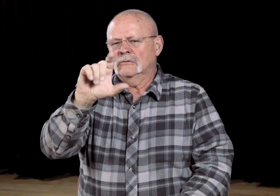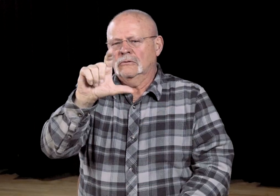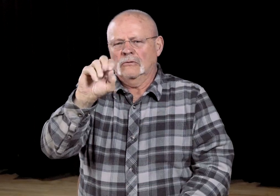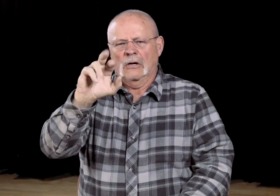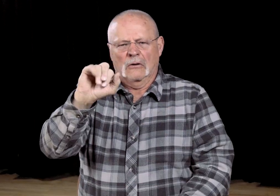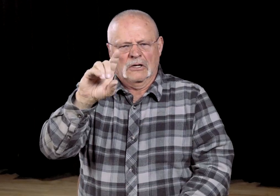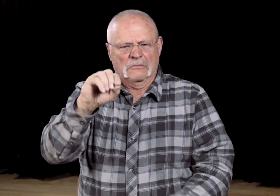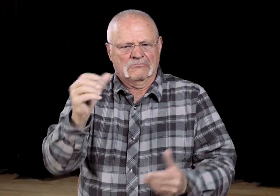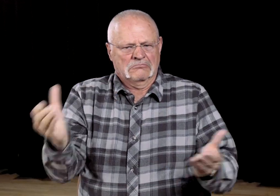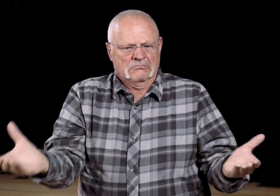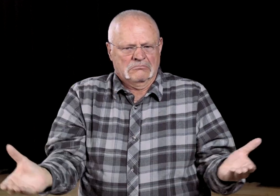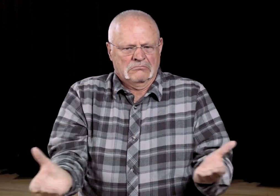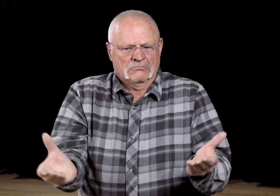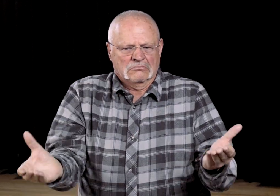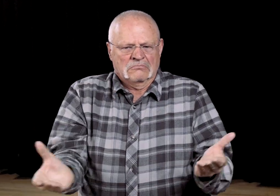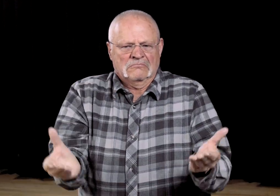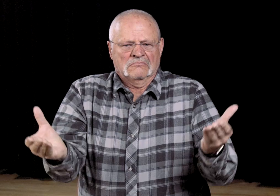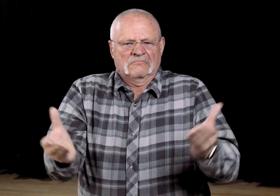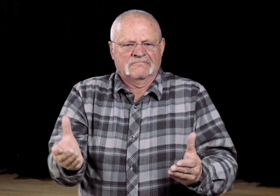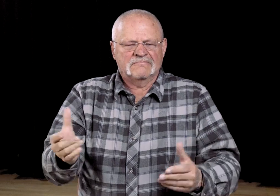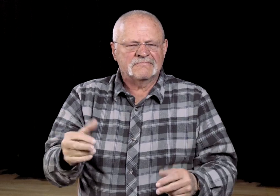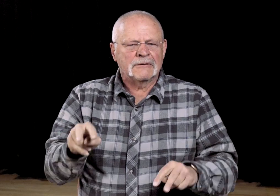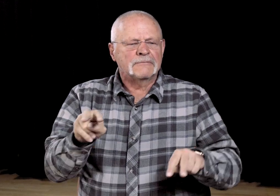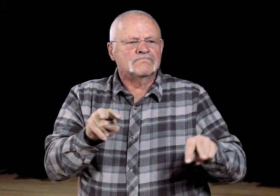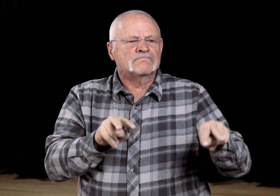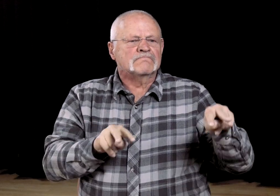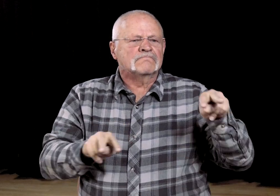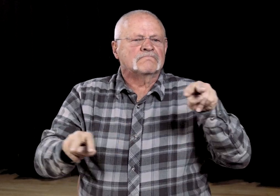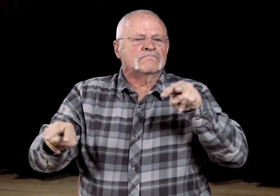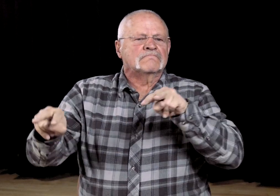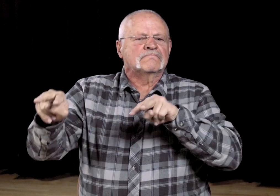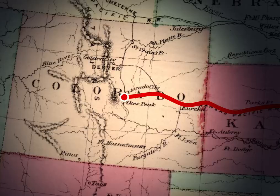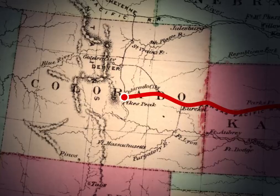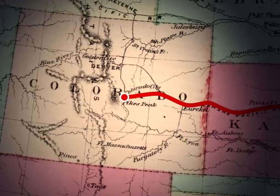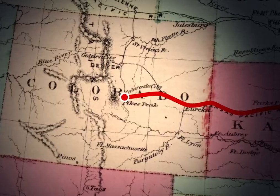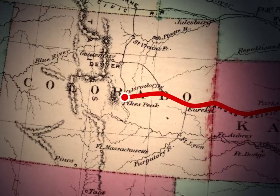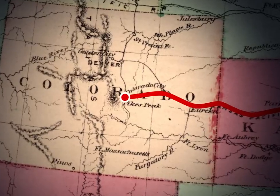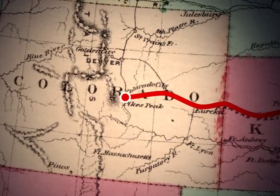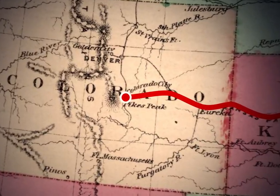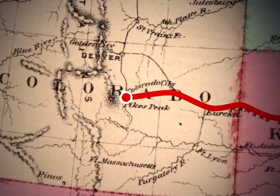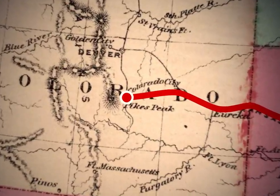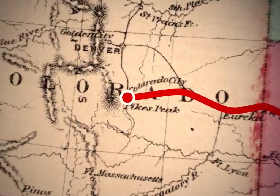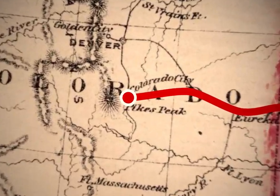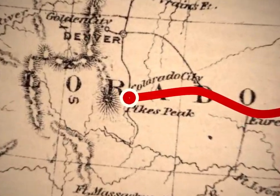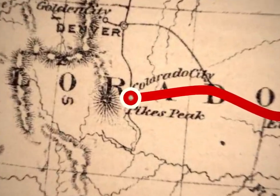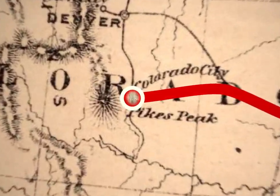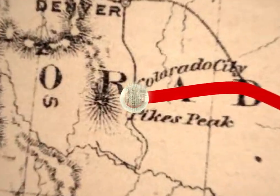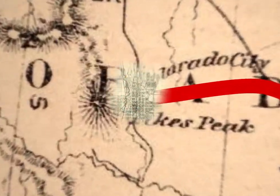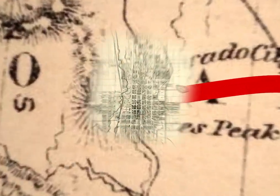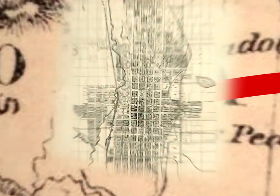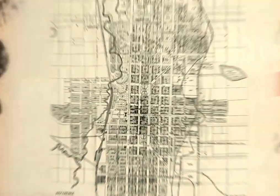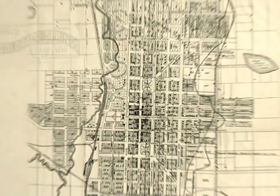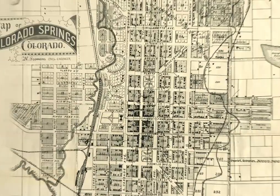They arrived in Colorado and began to look around.